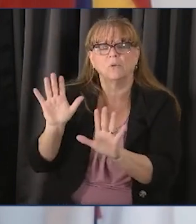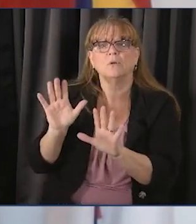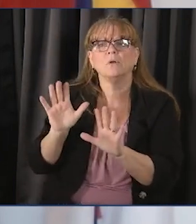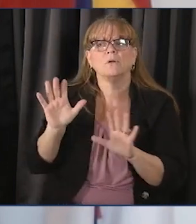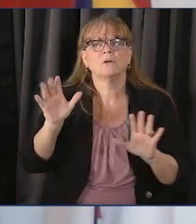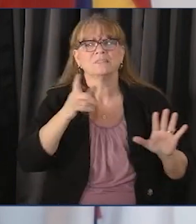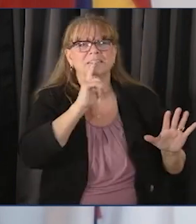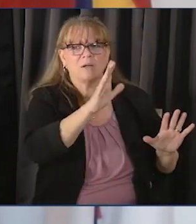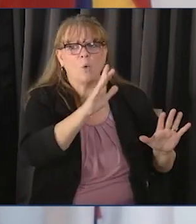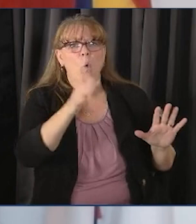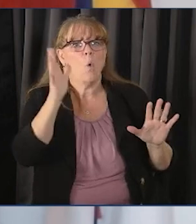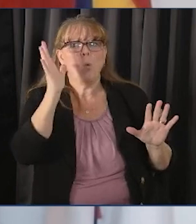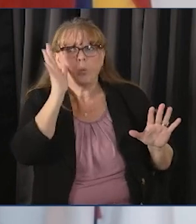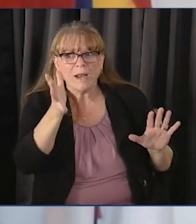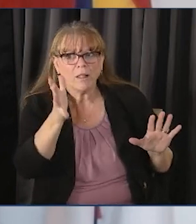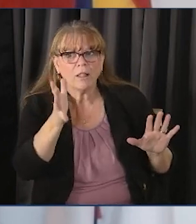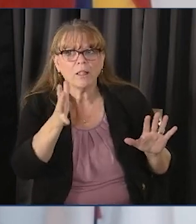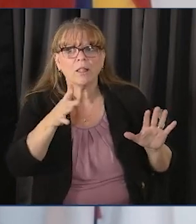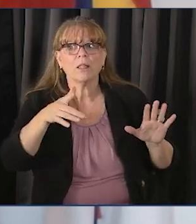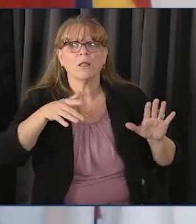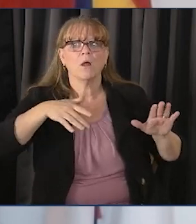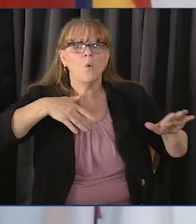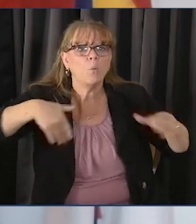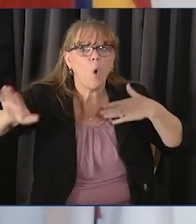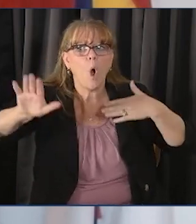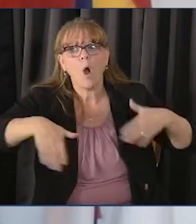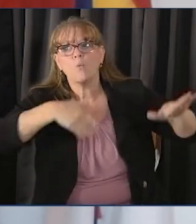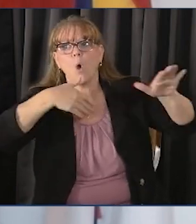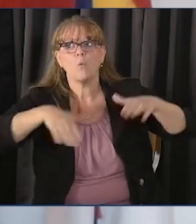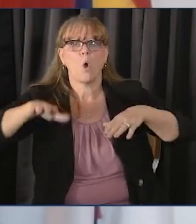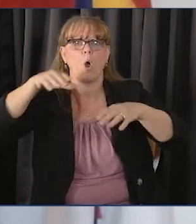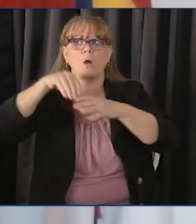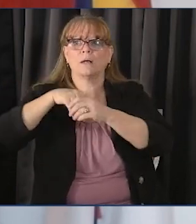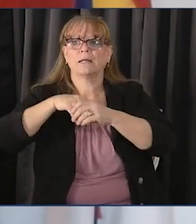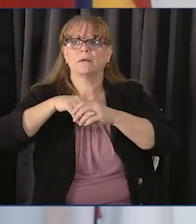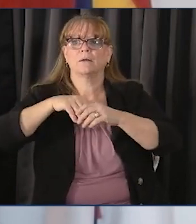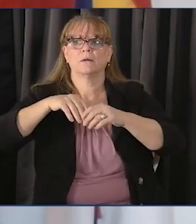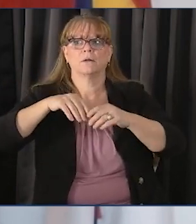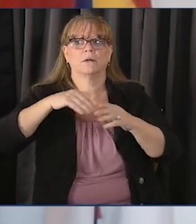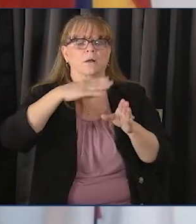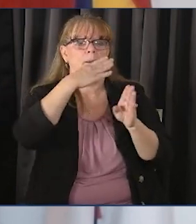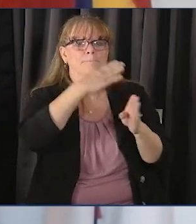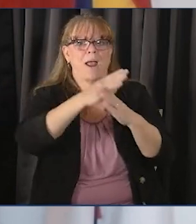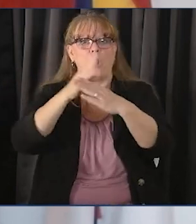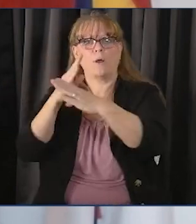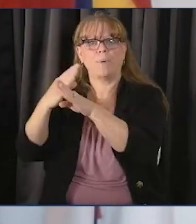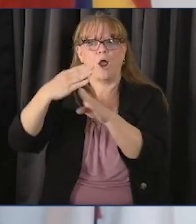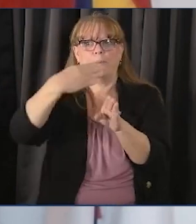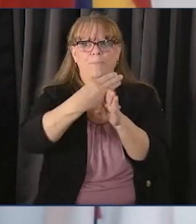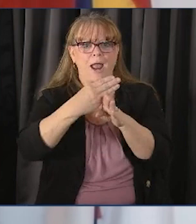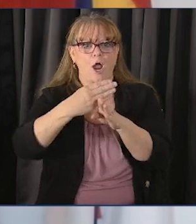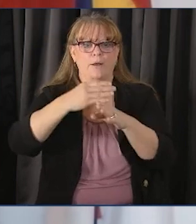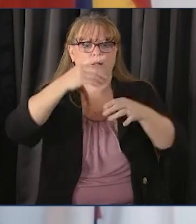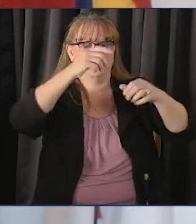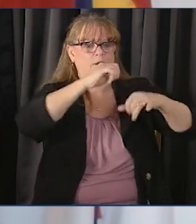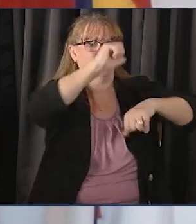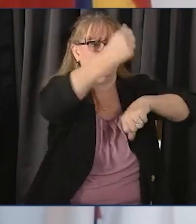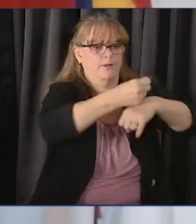in place? Denver police has not announced any plans in that regard. But I would I would stay tuned and you can ask the city of Denver.